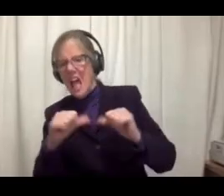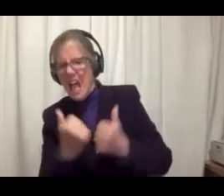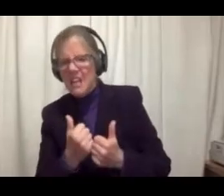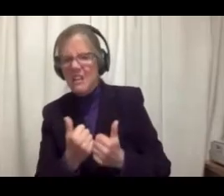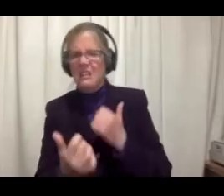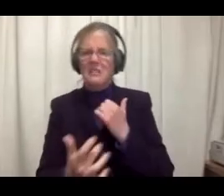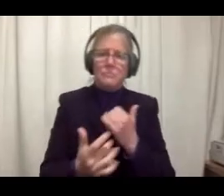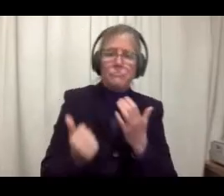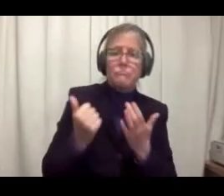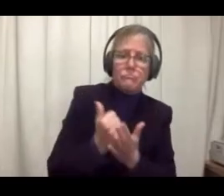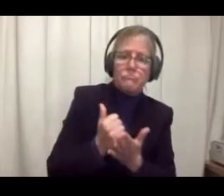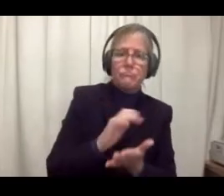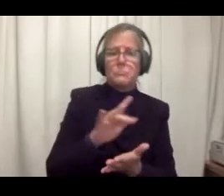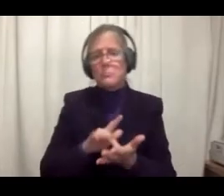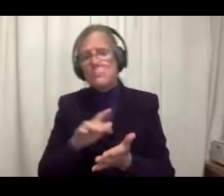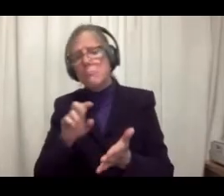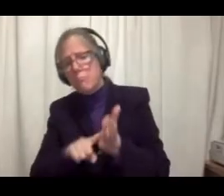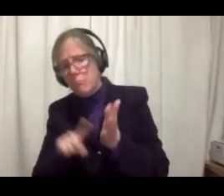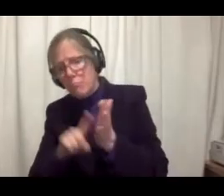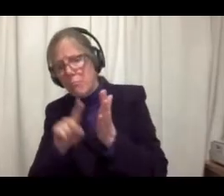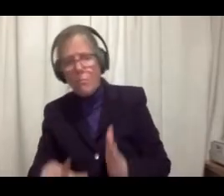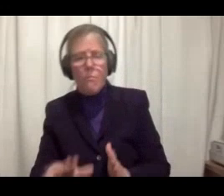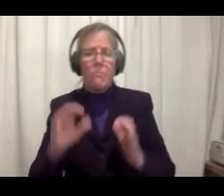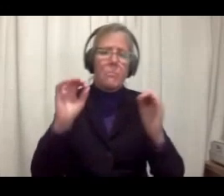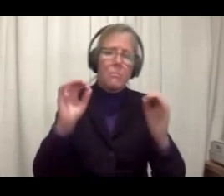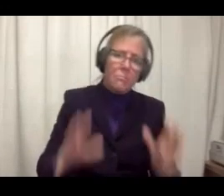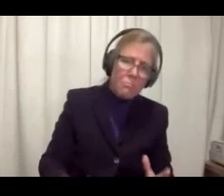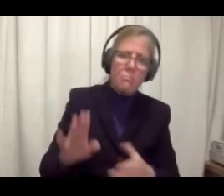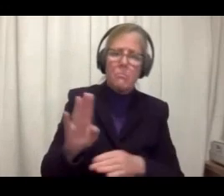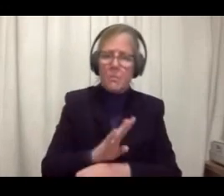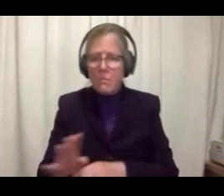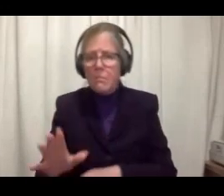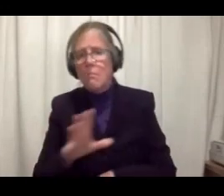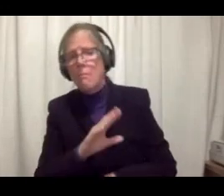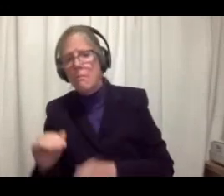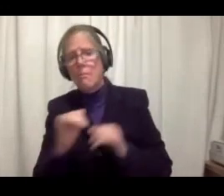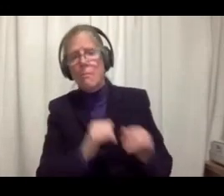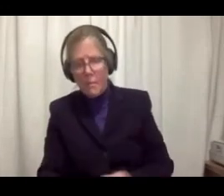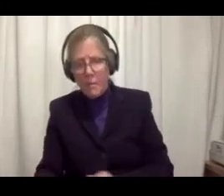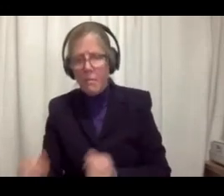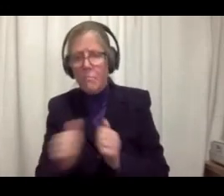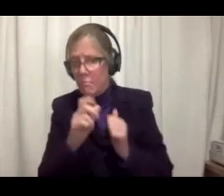researchers, educators, businesses, and individuals with disabilities.